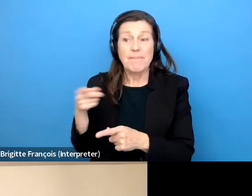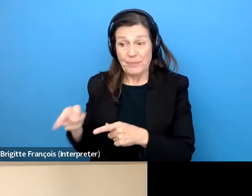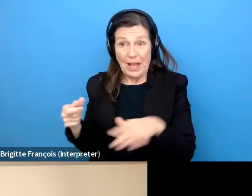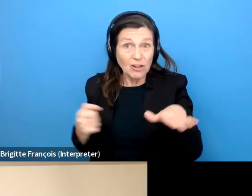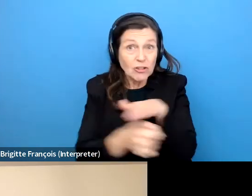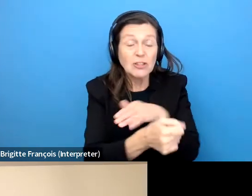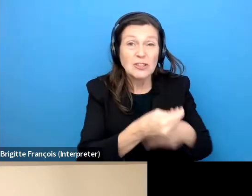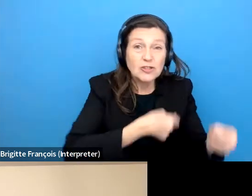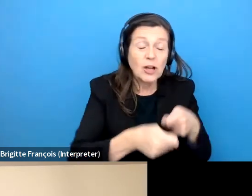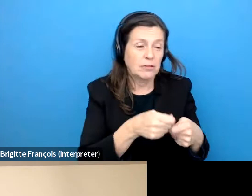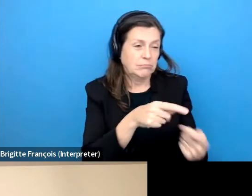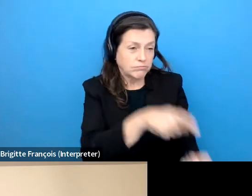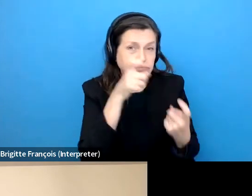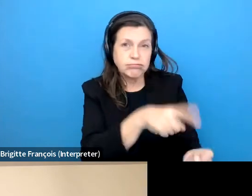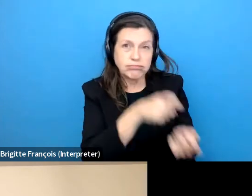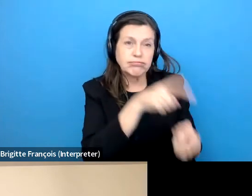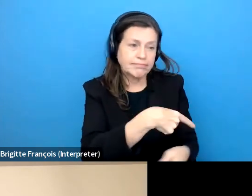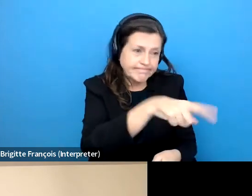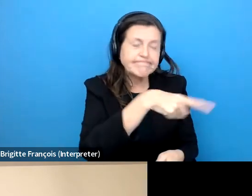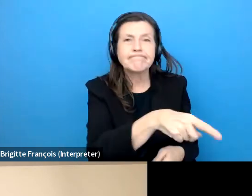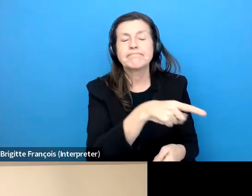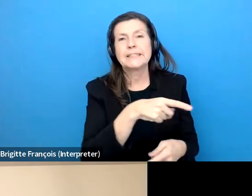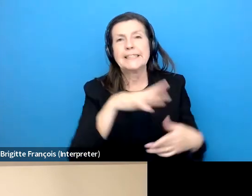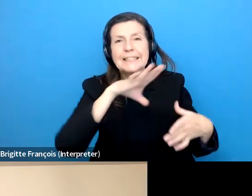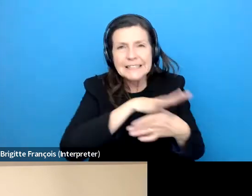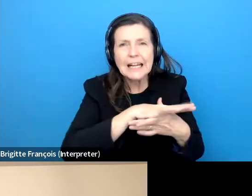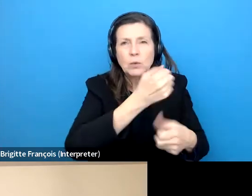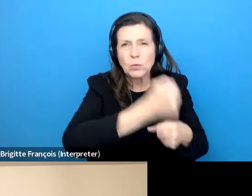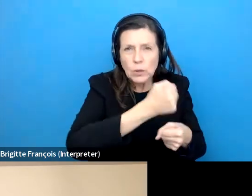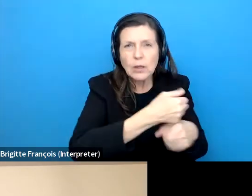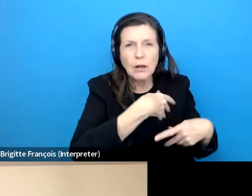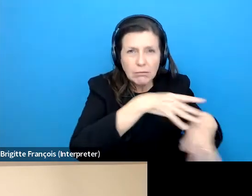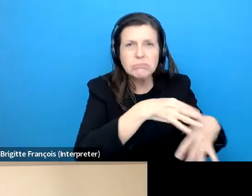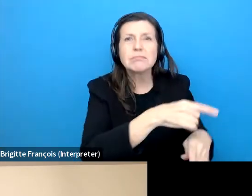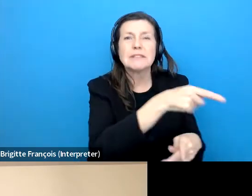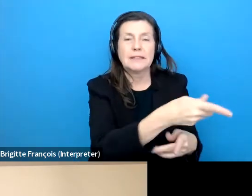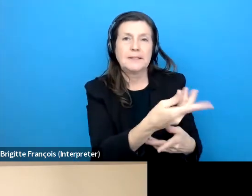and exploitation of prostitution, so trafficking for sexual purposes,